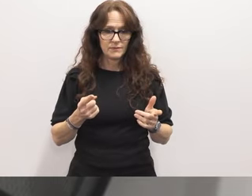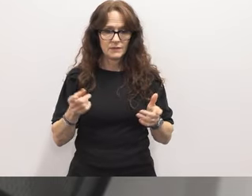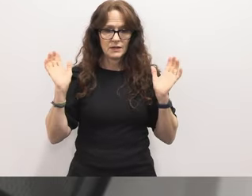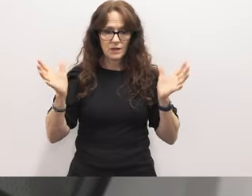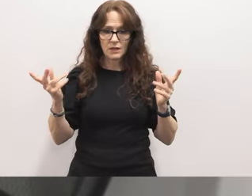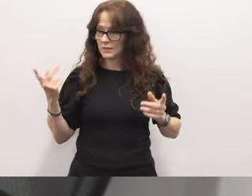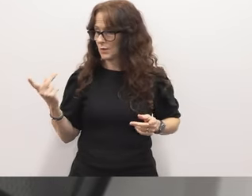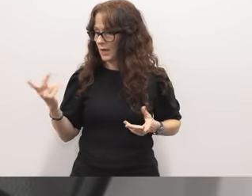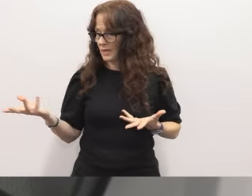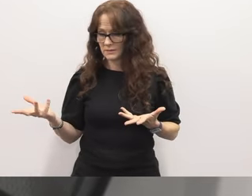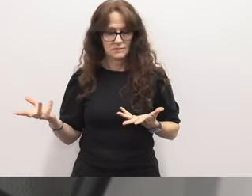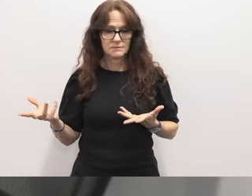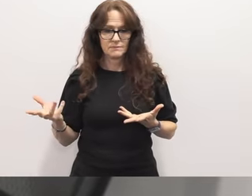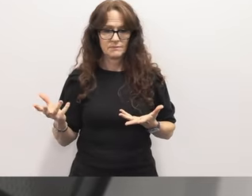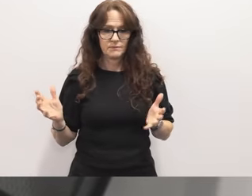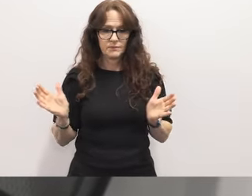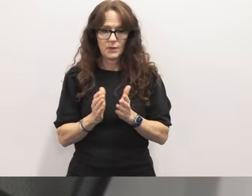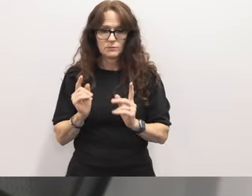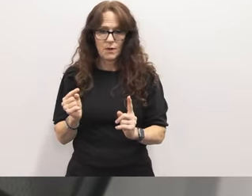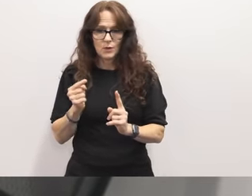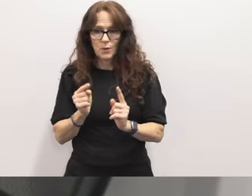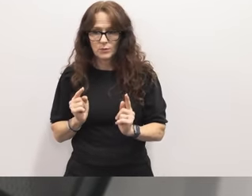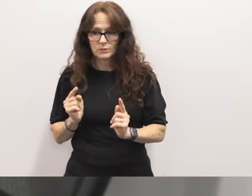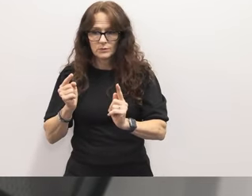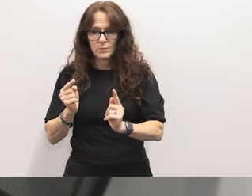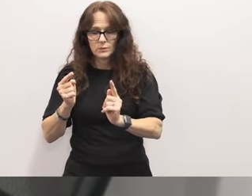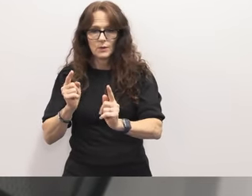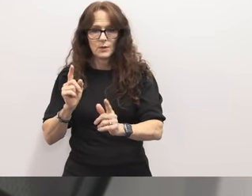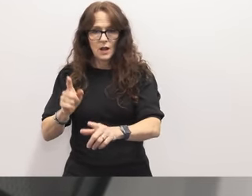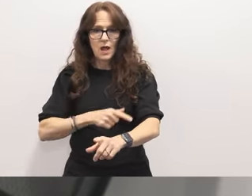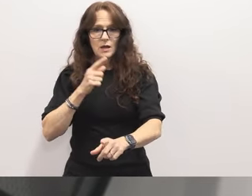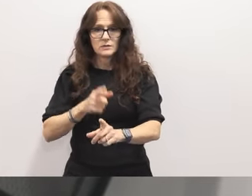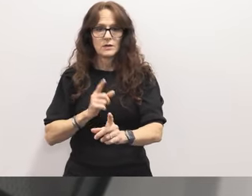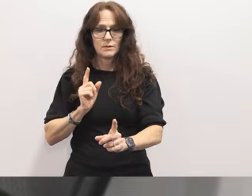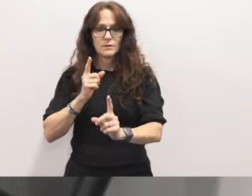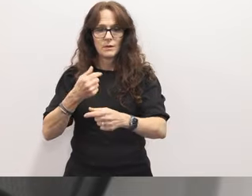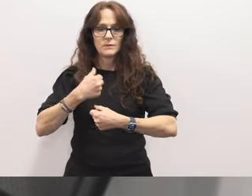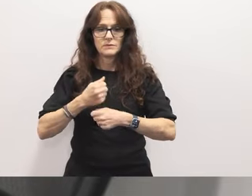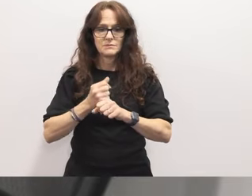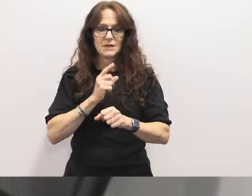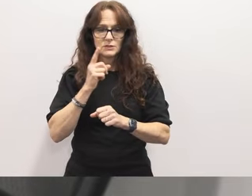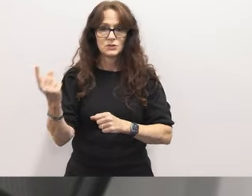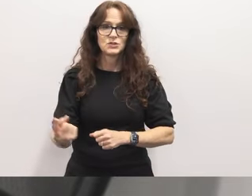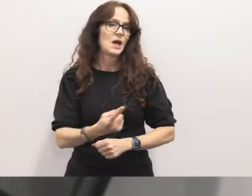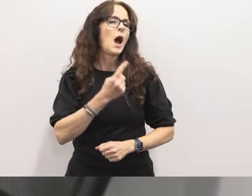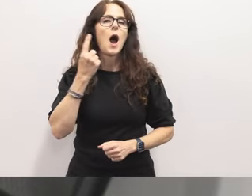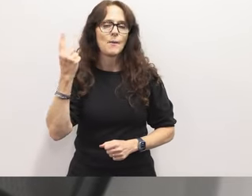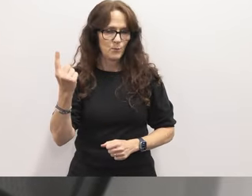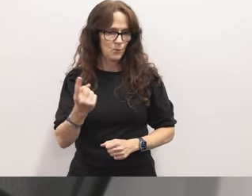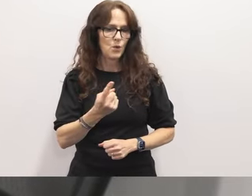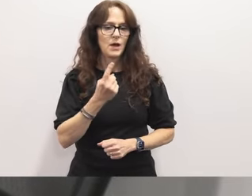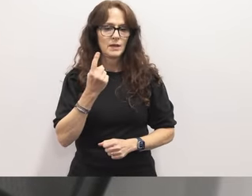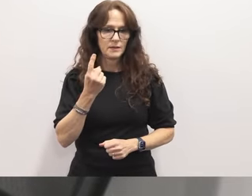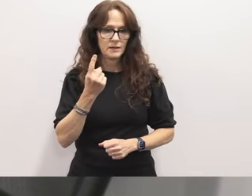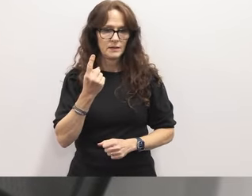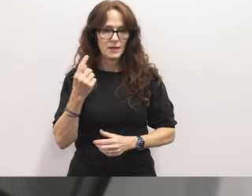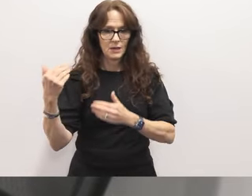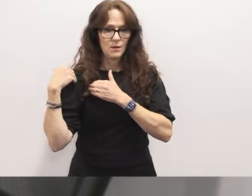and setting those small goals, long-term goals and making sure like someone is on accountable, keeping them accountable.